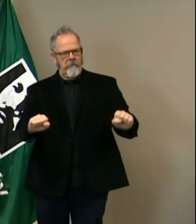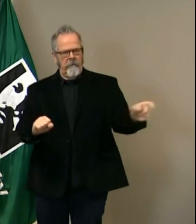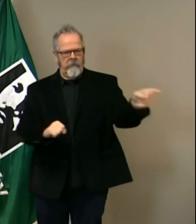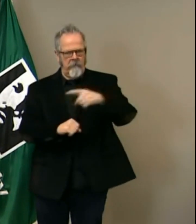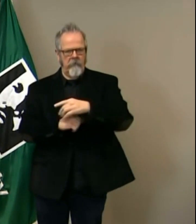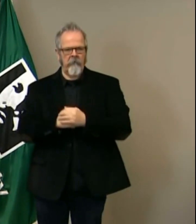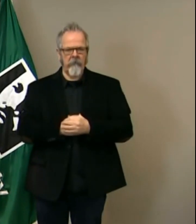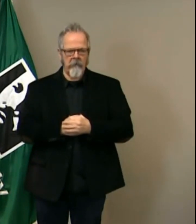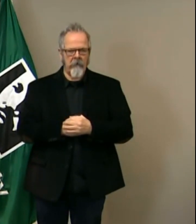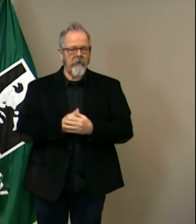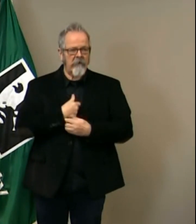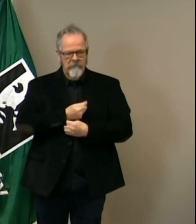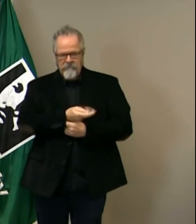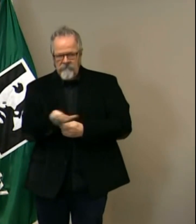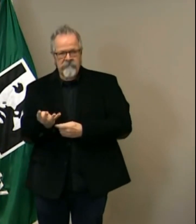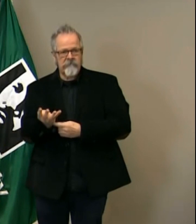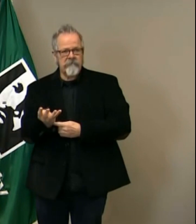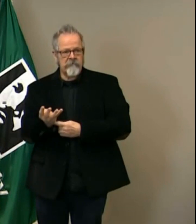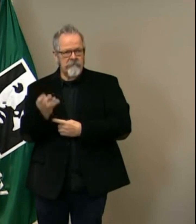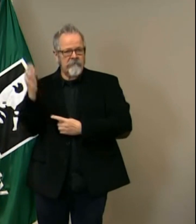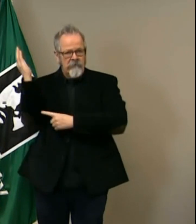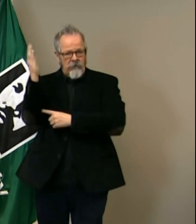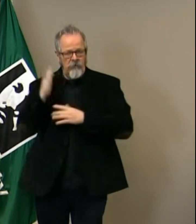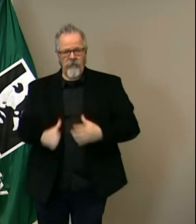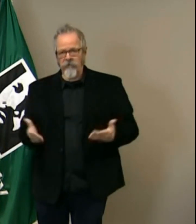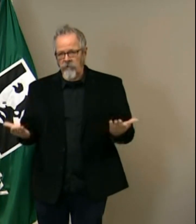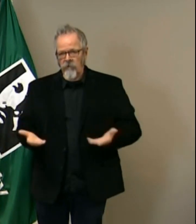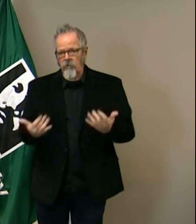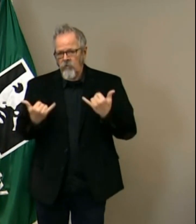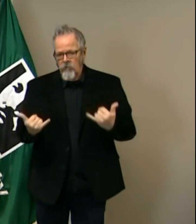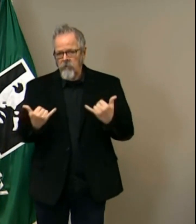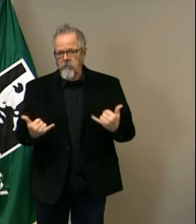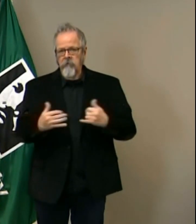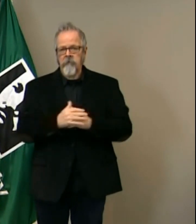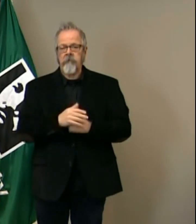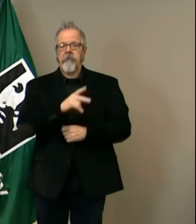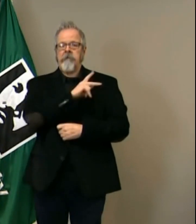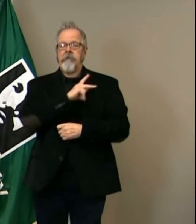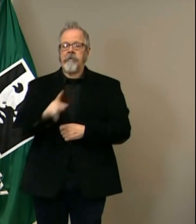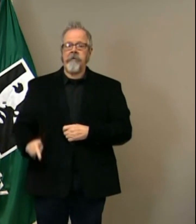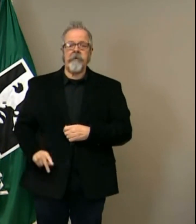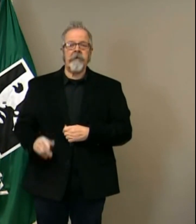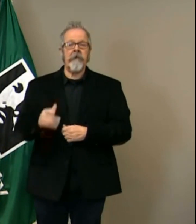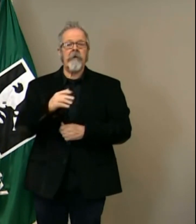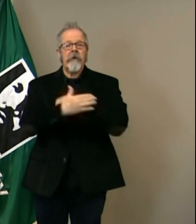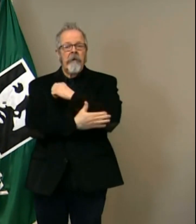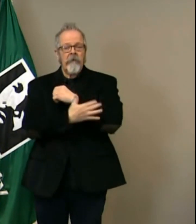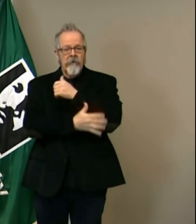County executive executive Somers Dave Somers public health Seattle and King